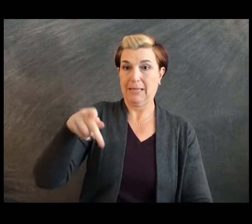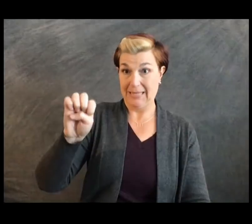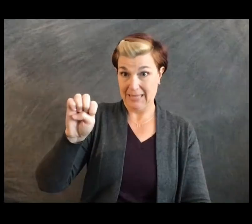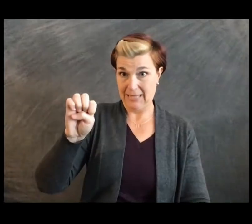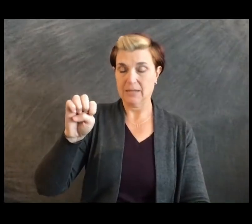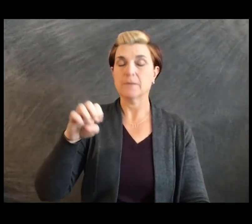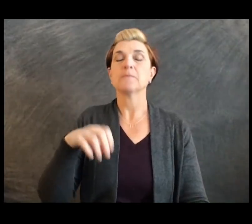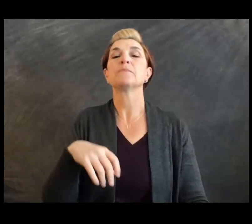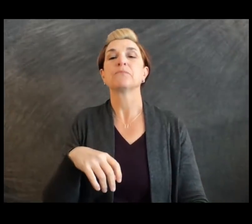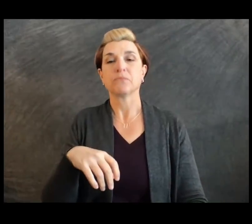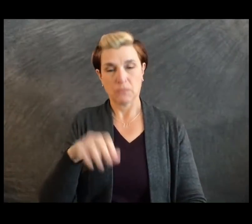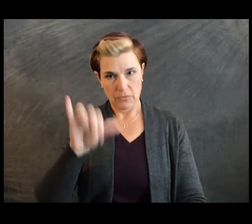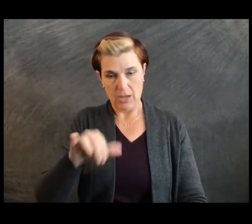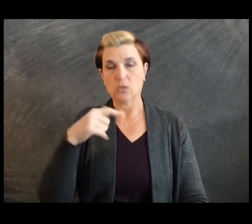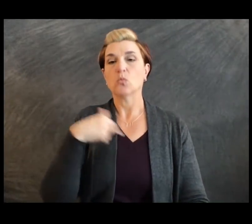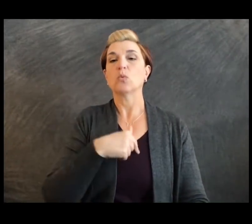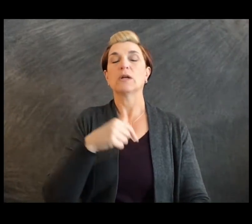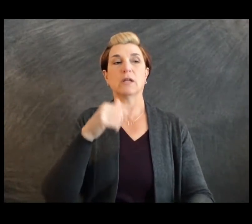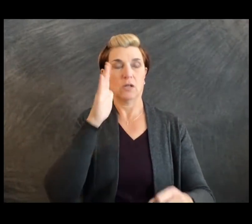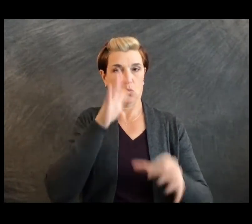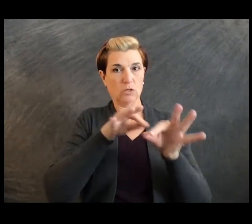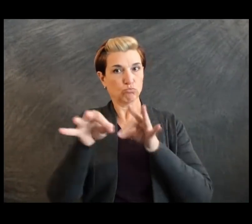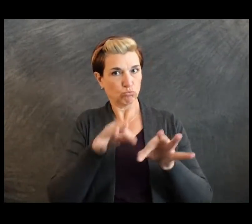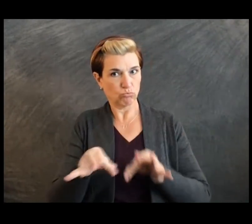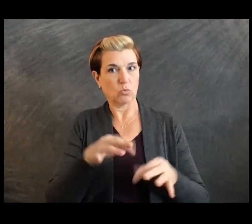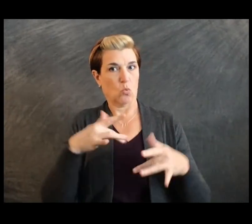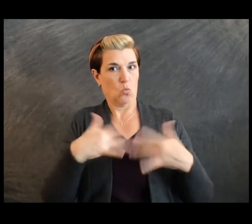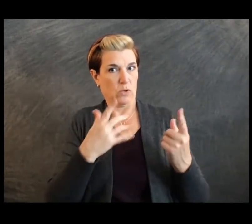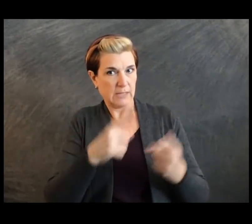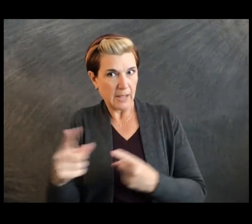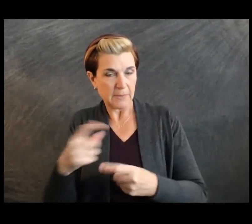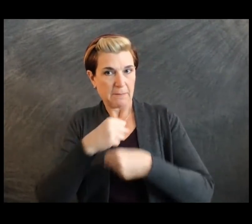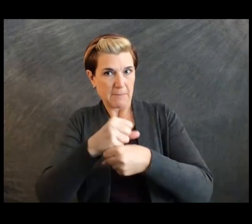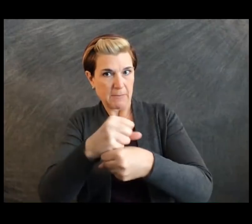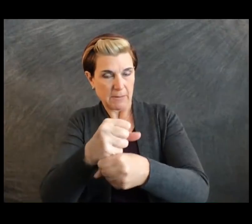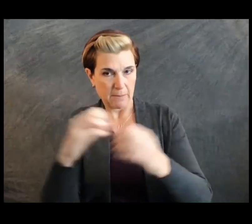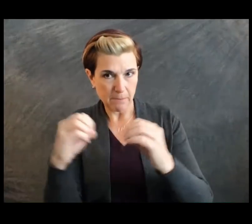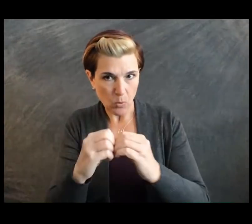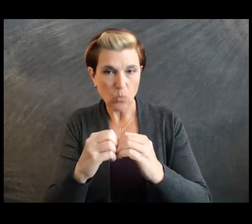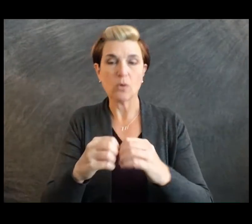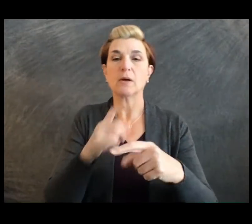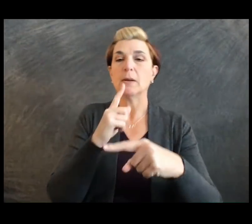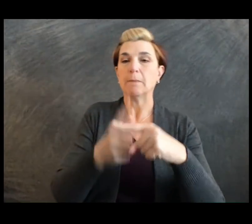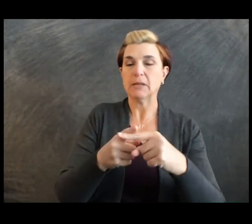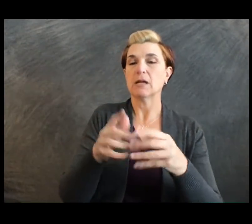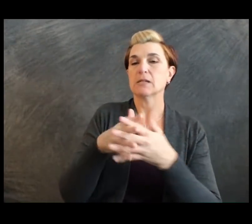conservation by Americans in fact I'm pleased to report to the president today